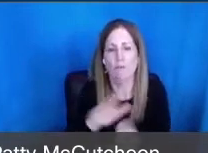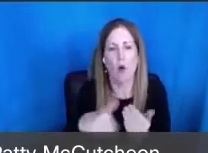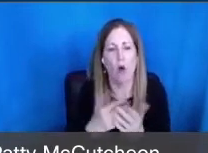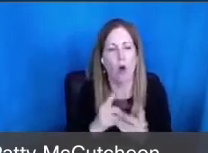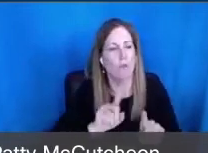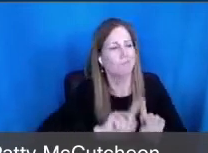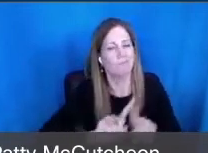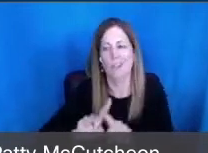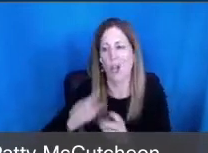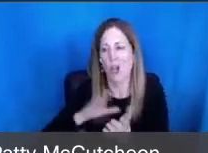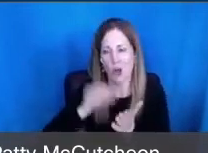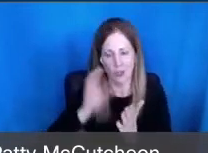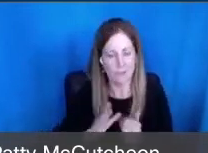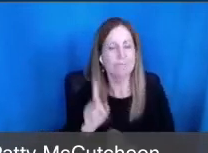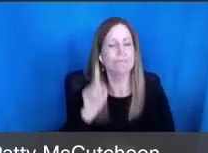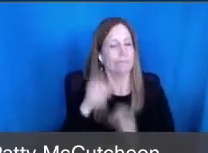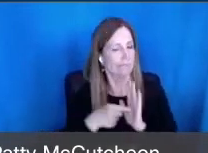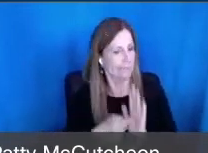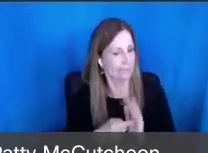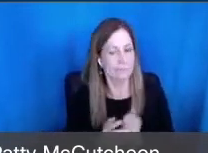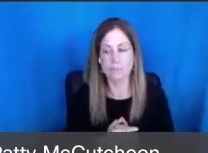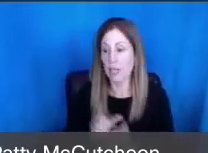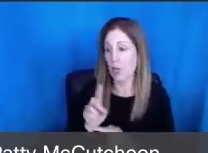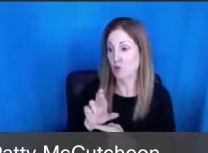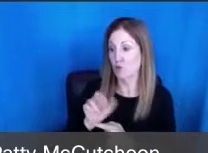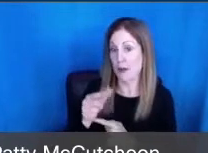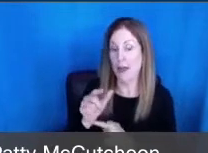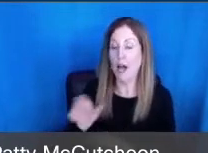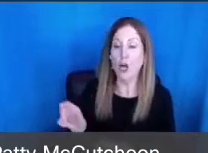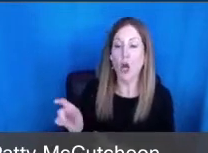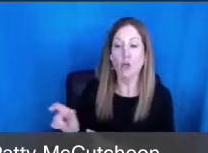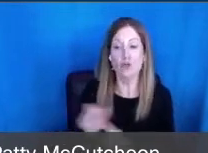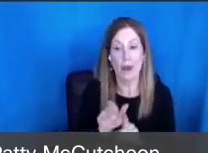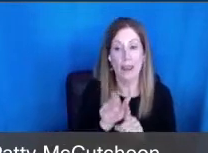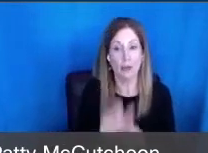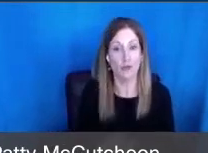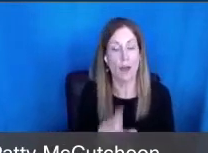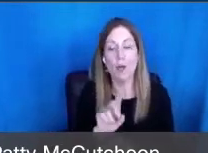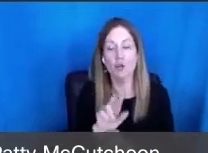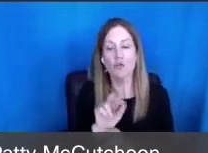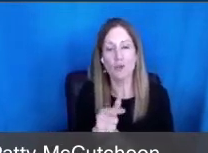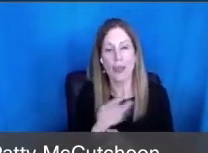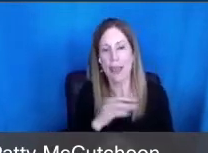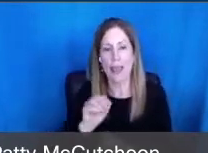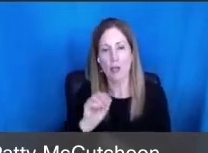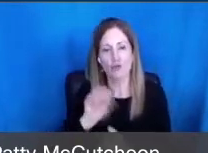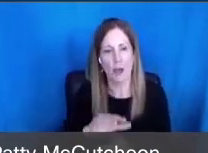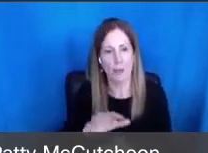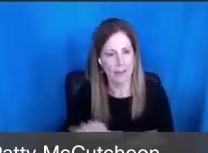For example, a drag-and-drop activity is often a popular choice for eLearning developers because it engages the learner and give them